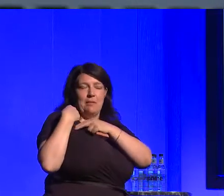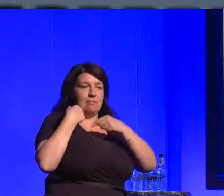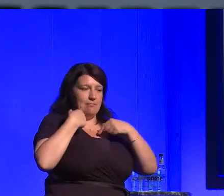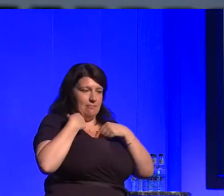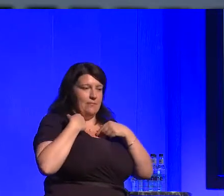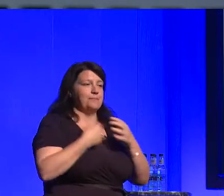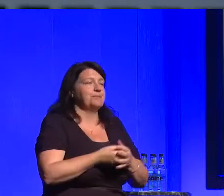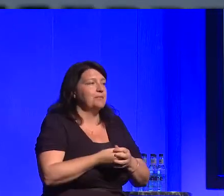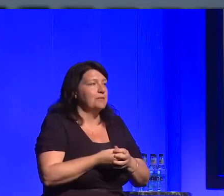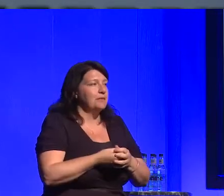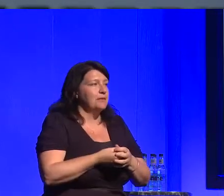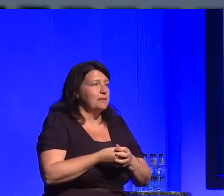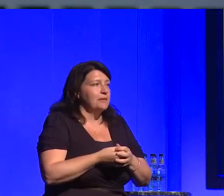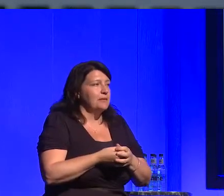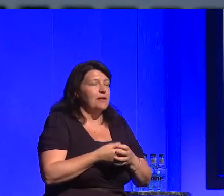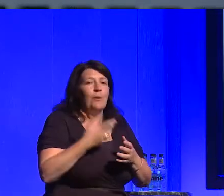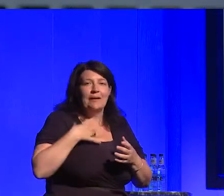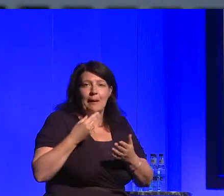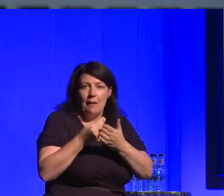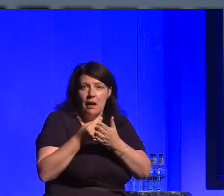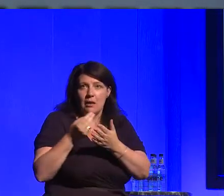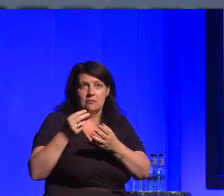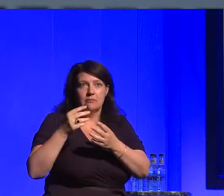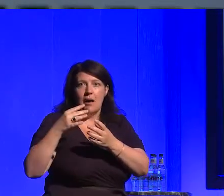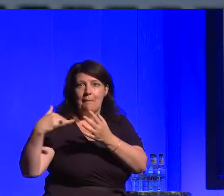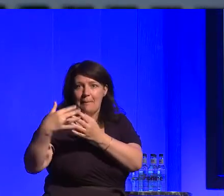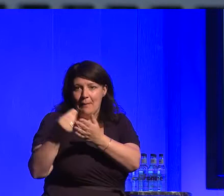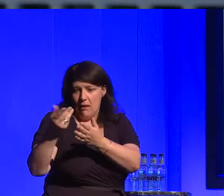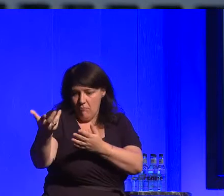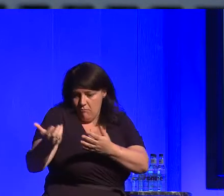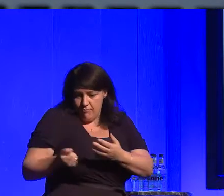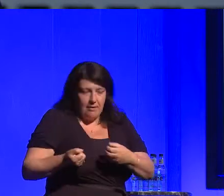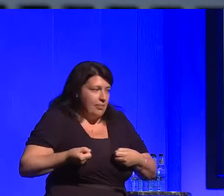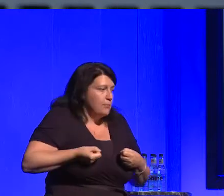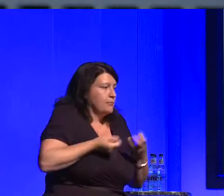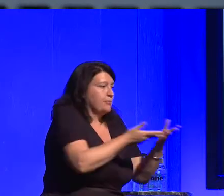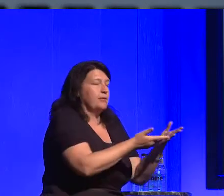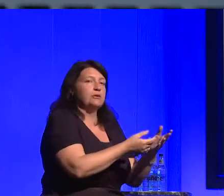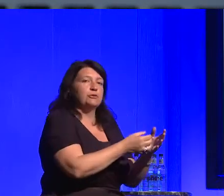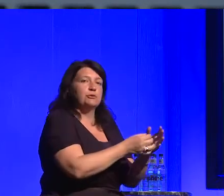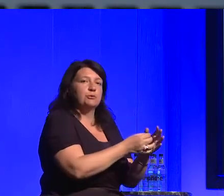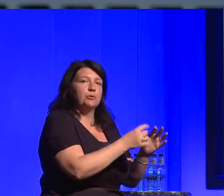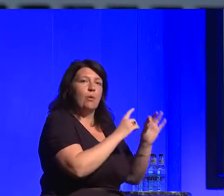money into good clinical outcomes and good experience for patients. That is our raison d'être.